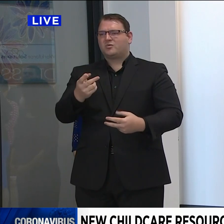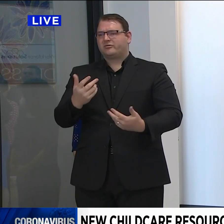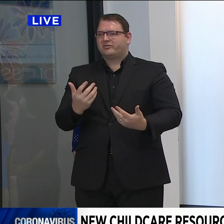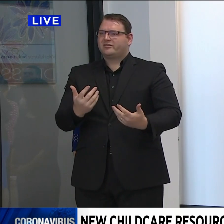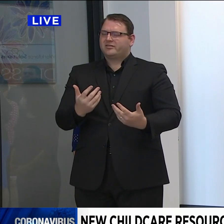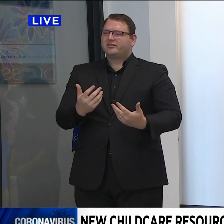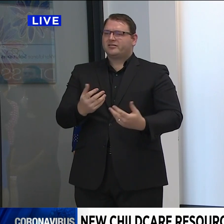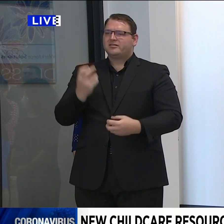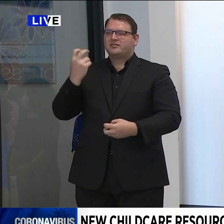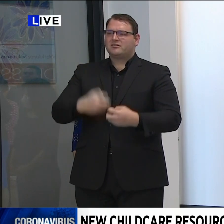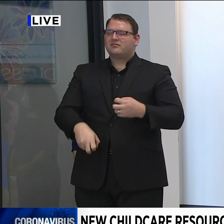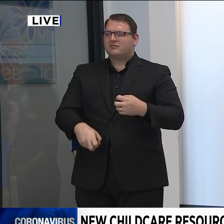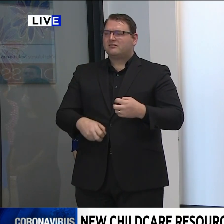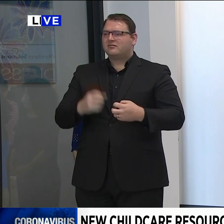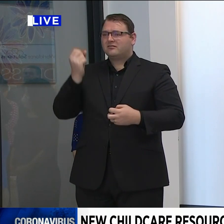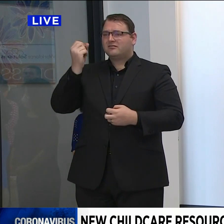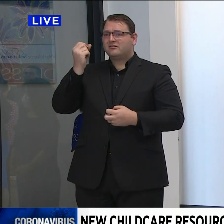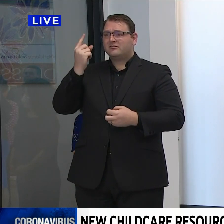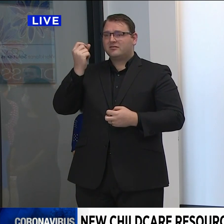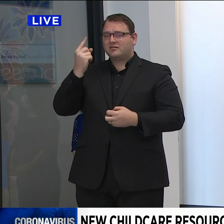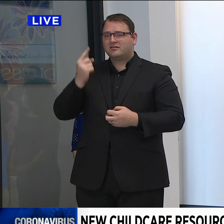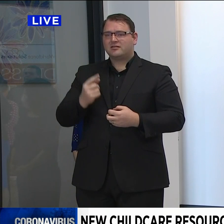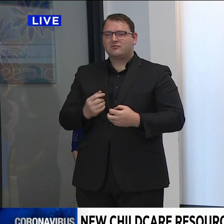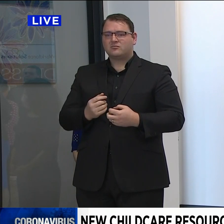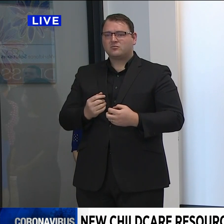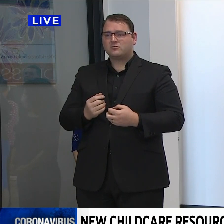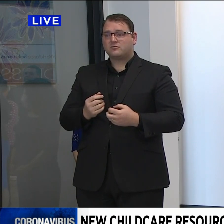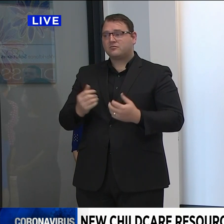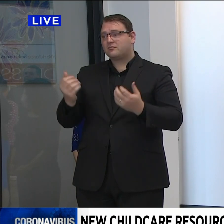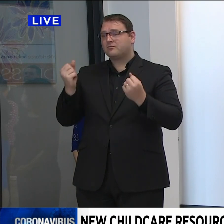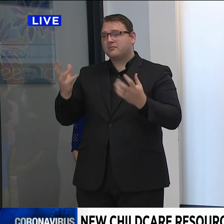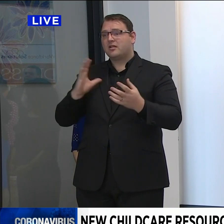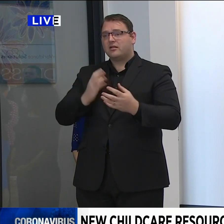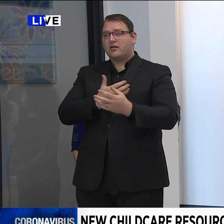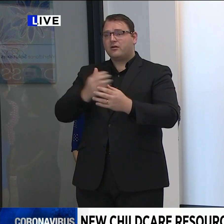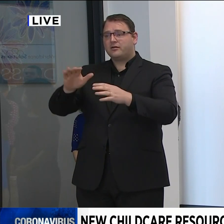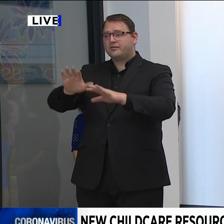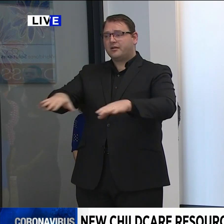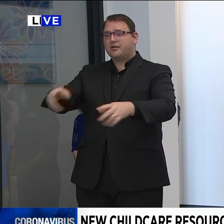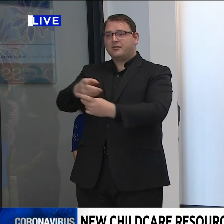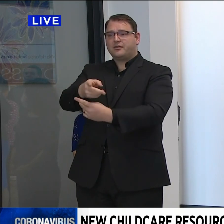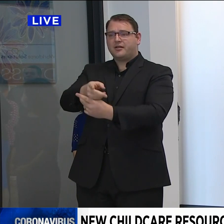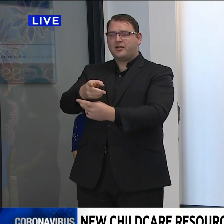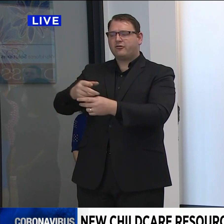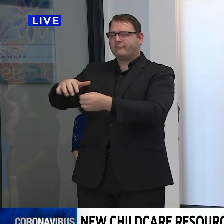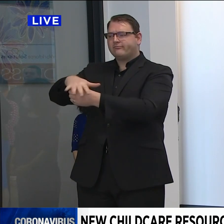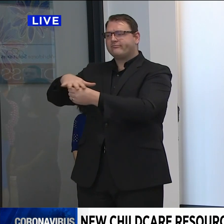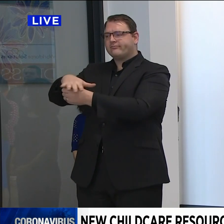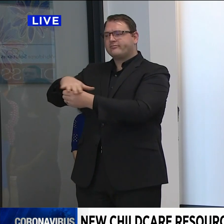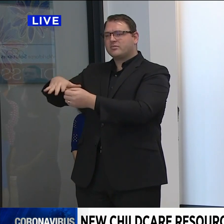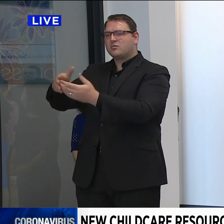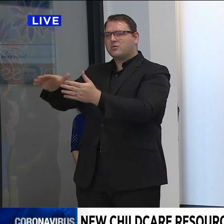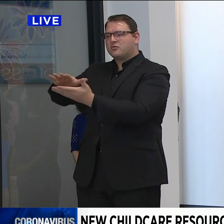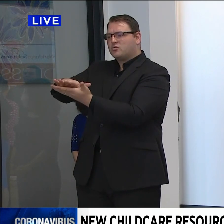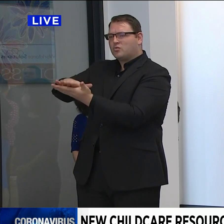child care it is critically important for parents who work important for parents who work outside the home. And today outside the home. And today this issue is further this issue is further complicated by the fact then